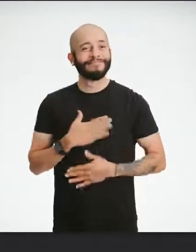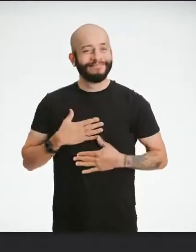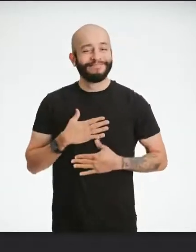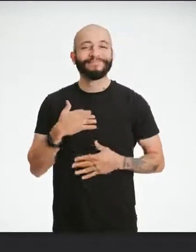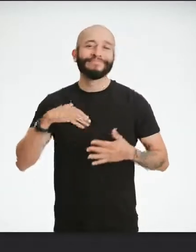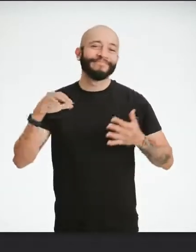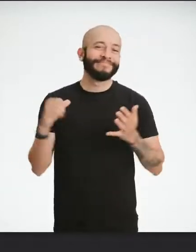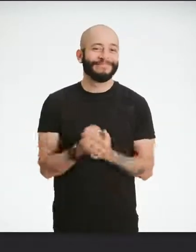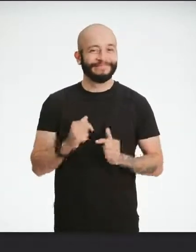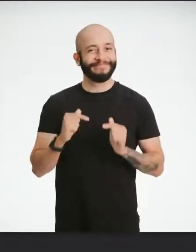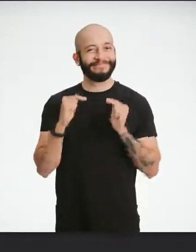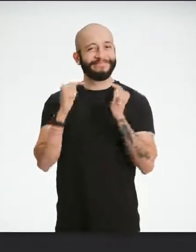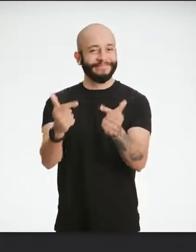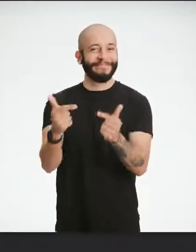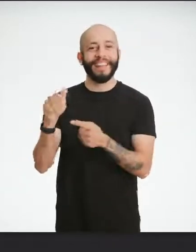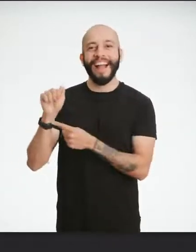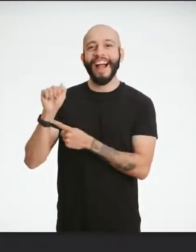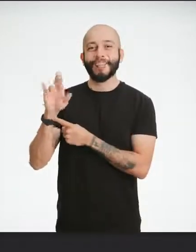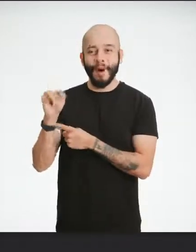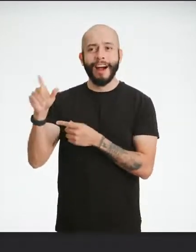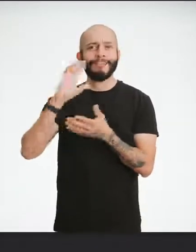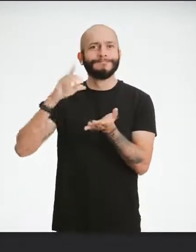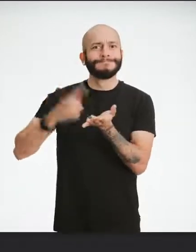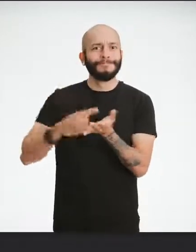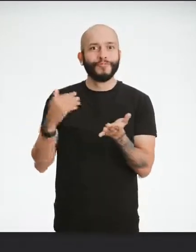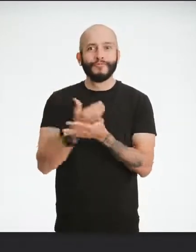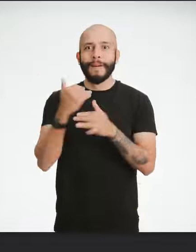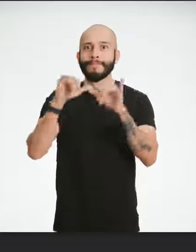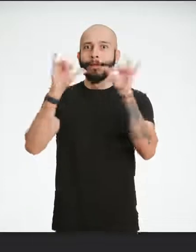Next is Ari, who's going to tell you about a new framework called App Intents.